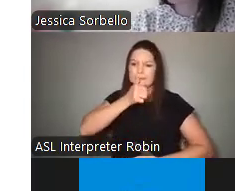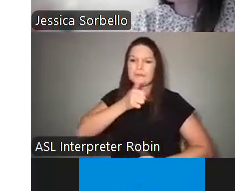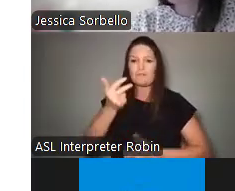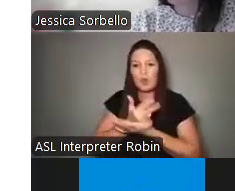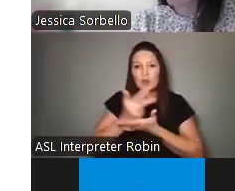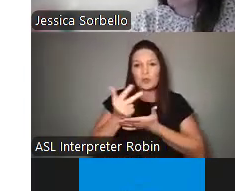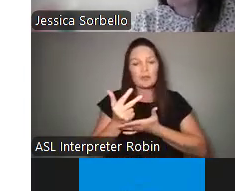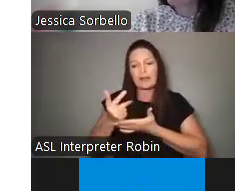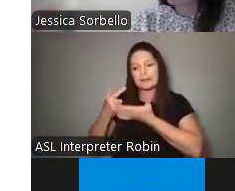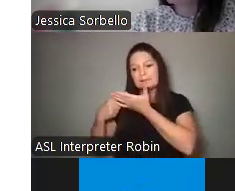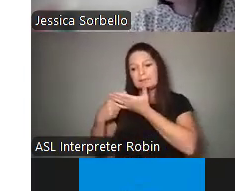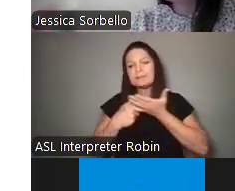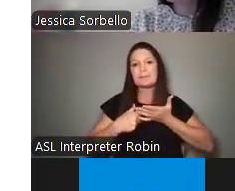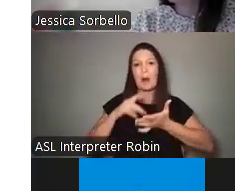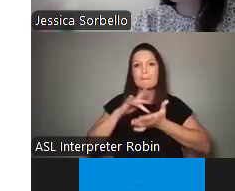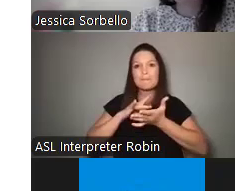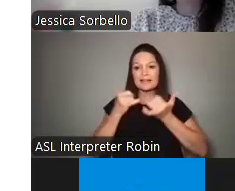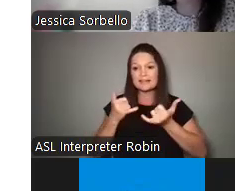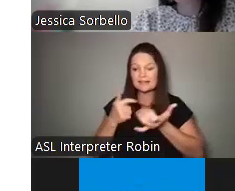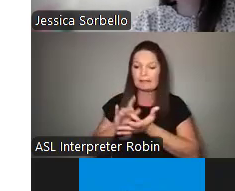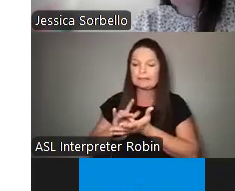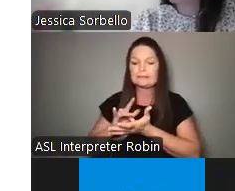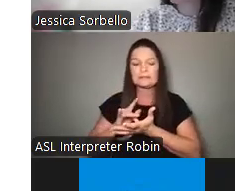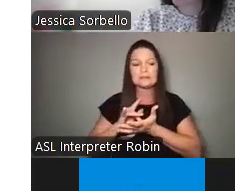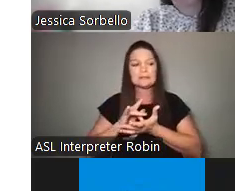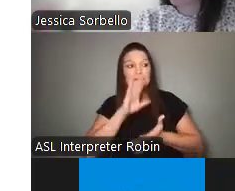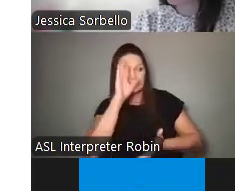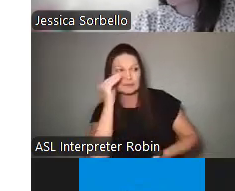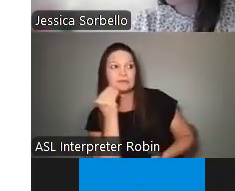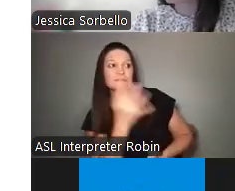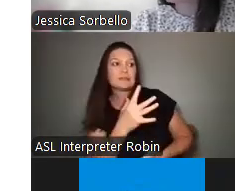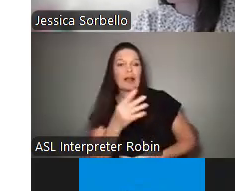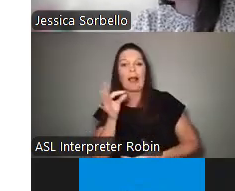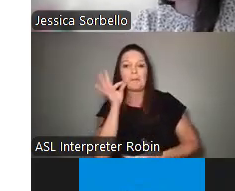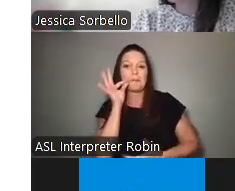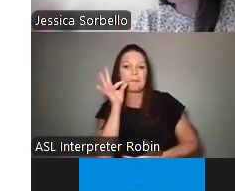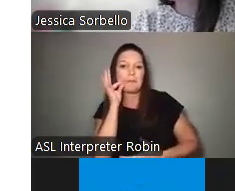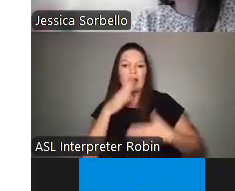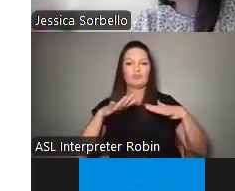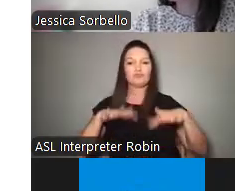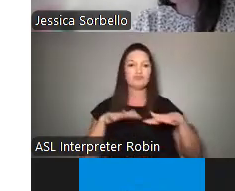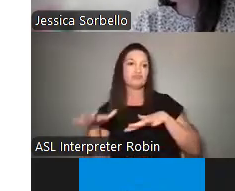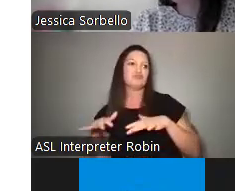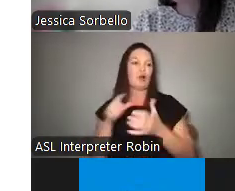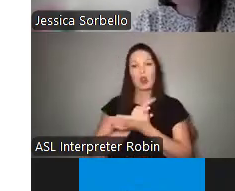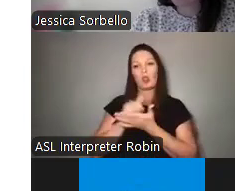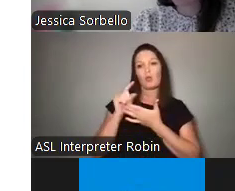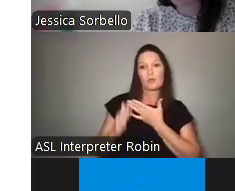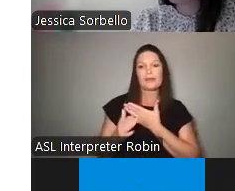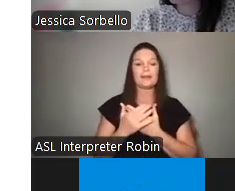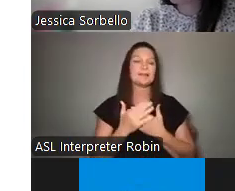motor vehicle smokes pot to relax on the weekends with friends and sometimes on the weekdays between shifts she